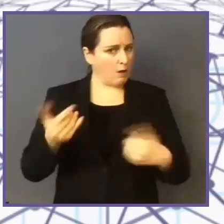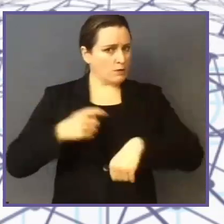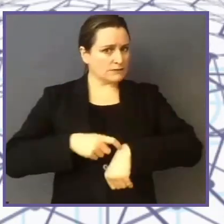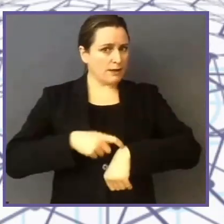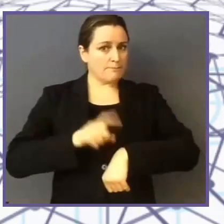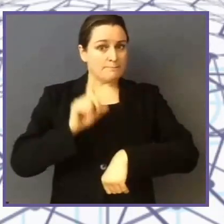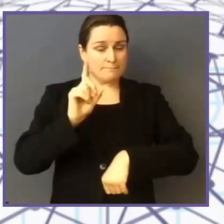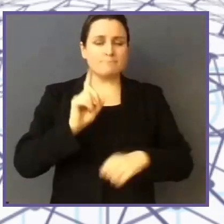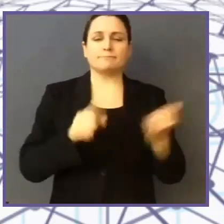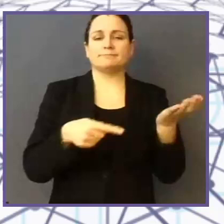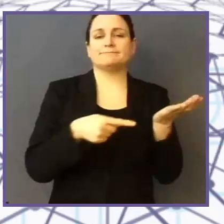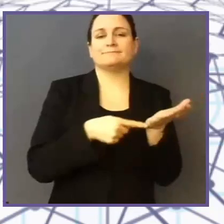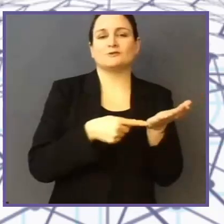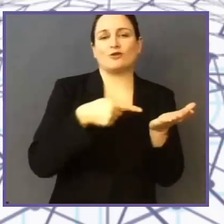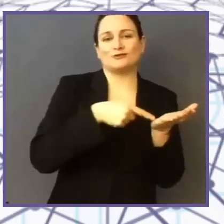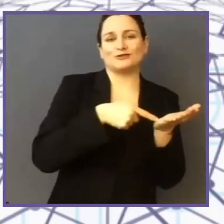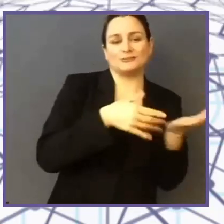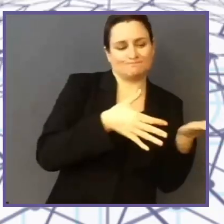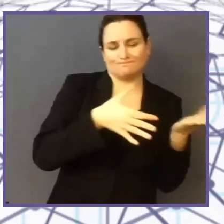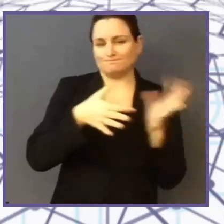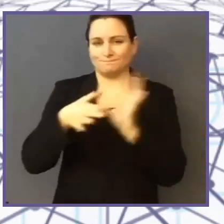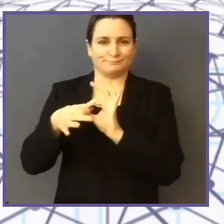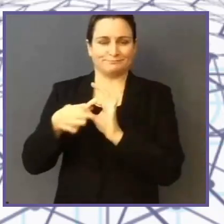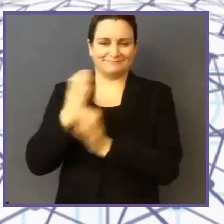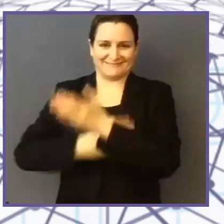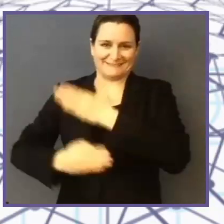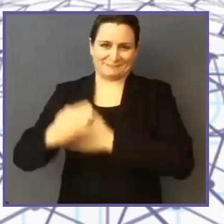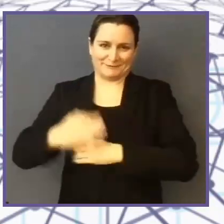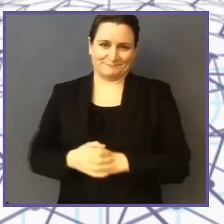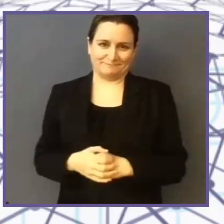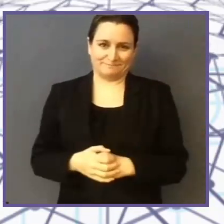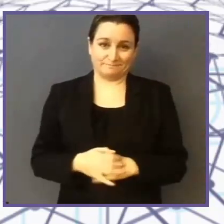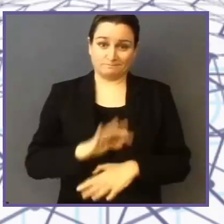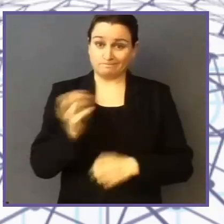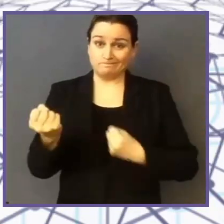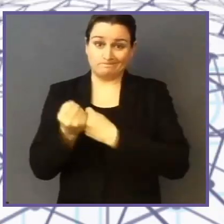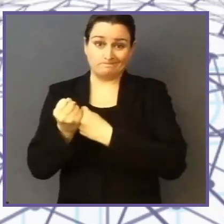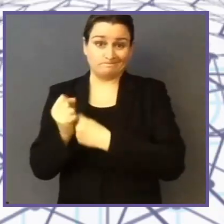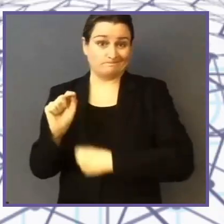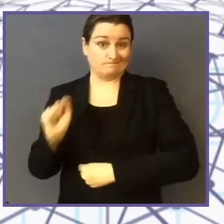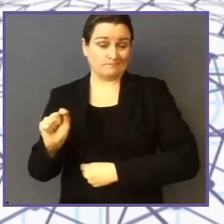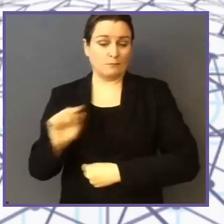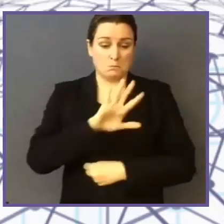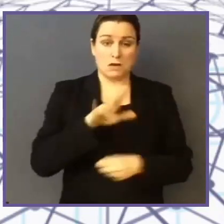The obligation of states to promote the availability of affordable assistive technology is well